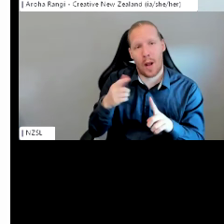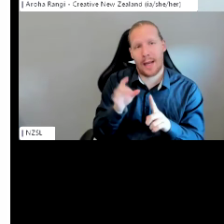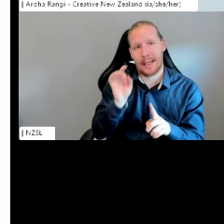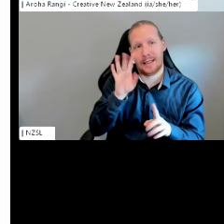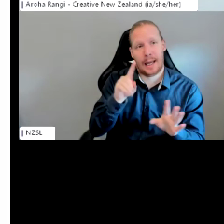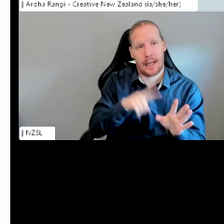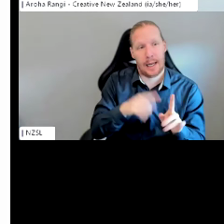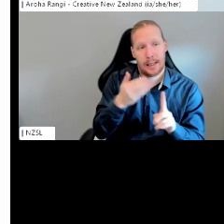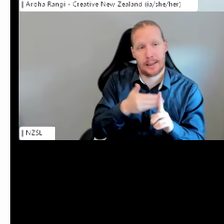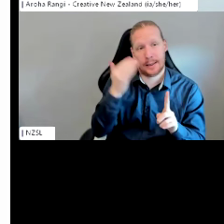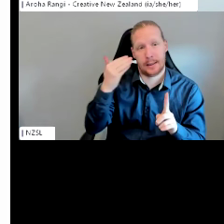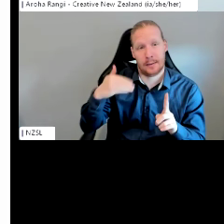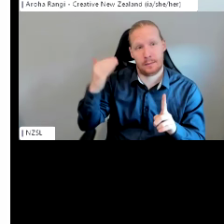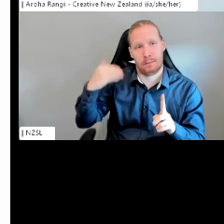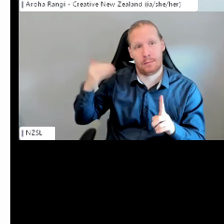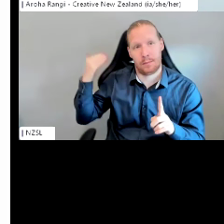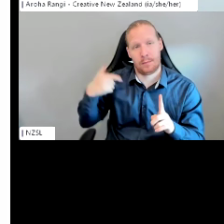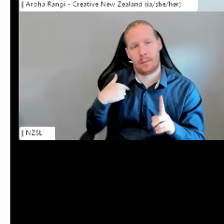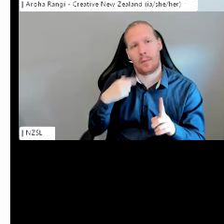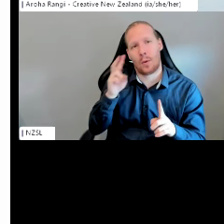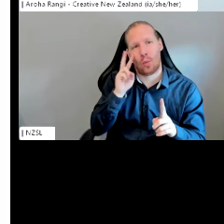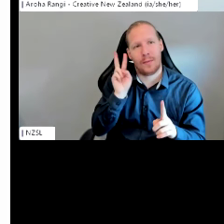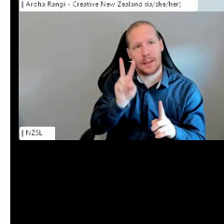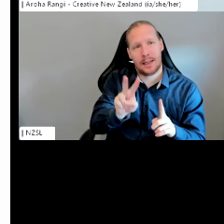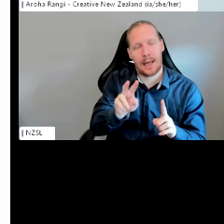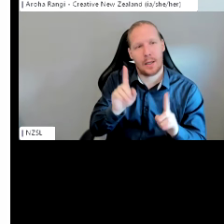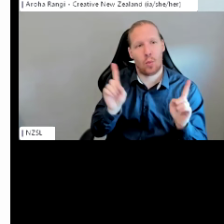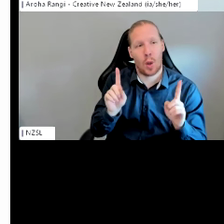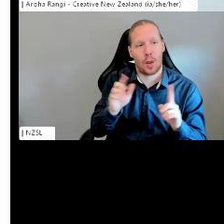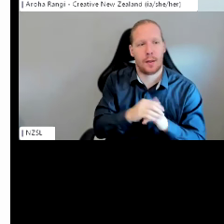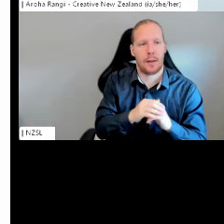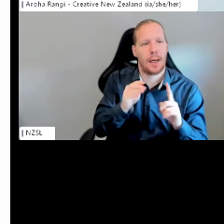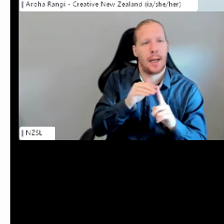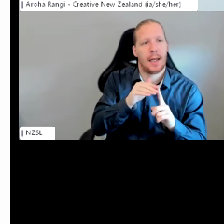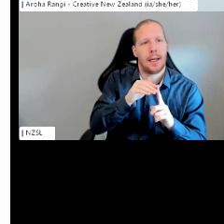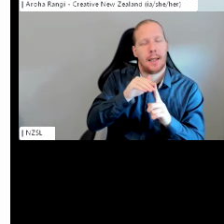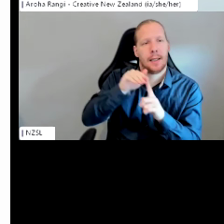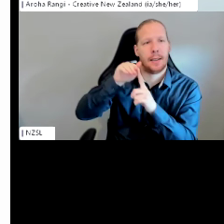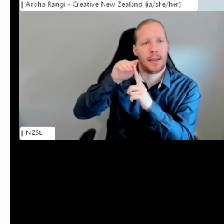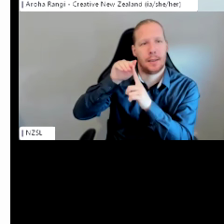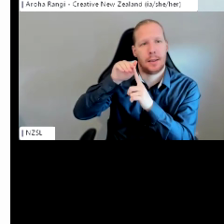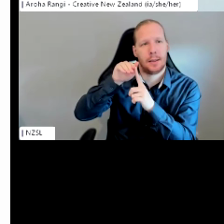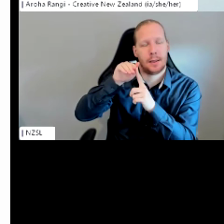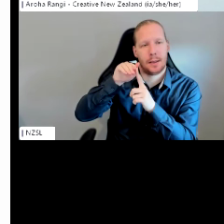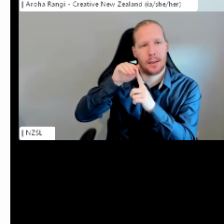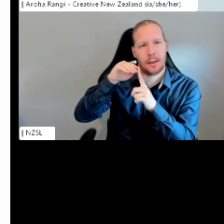pretty much we've been um lamenting the decline of membership and volunteering um going down and